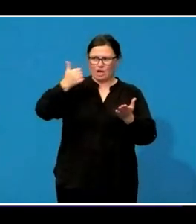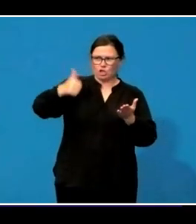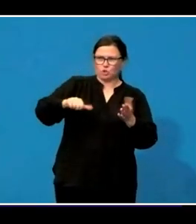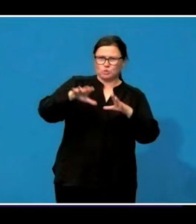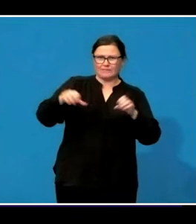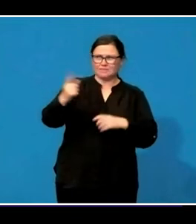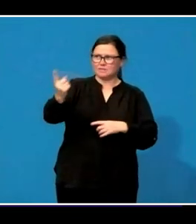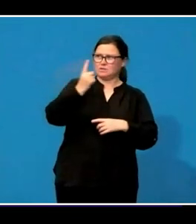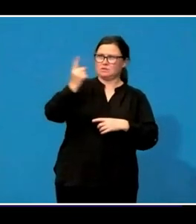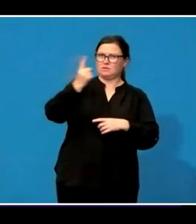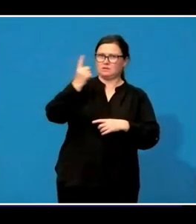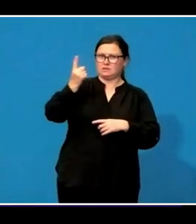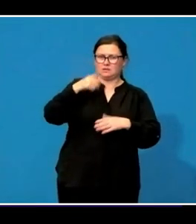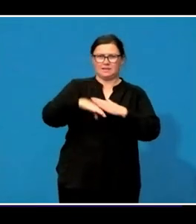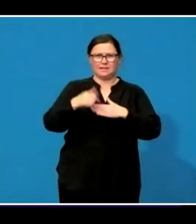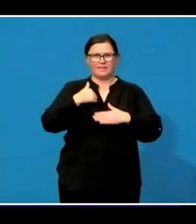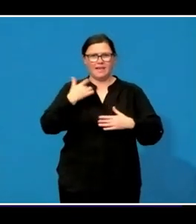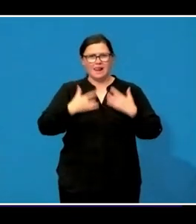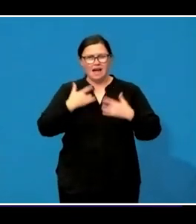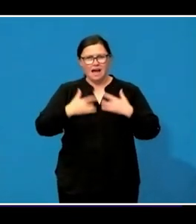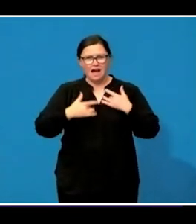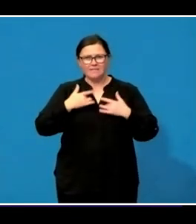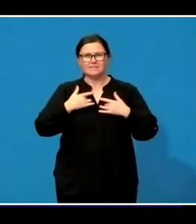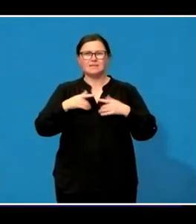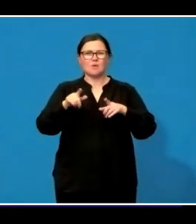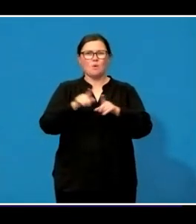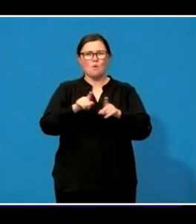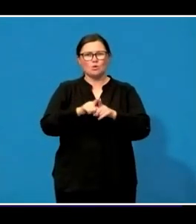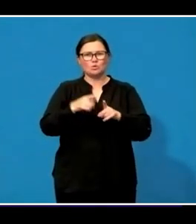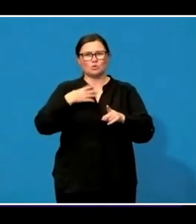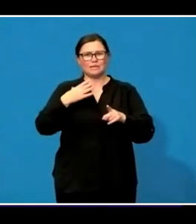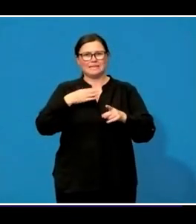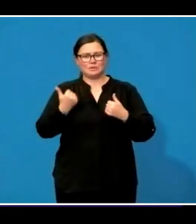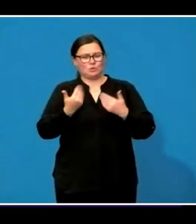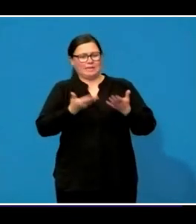And, consequently, it meant that more time needed to be given to the Aboriginal Health